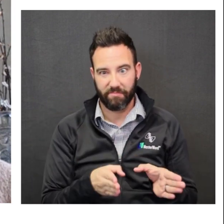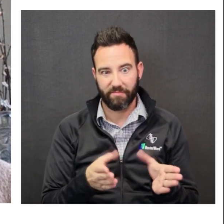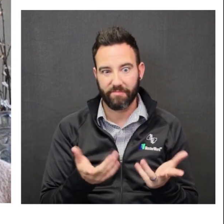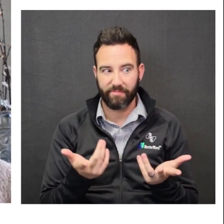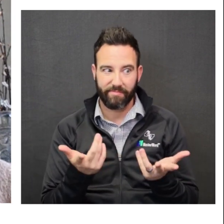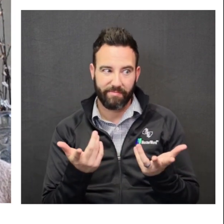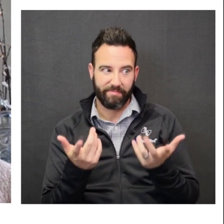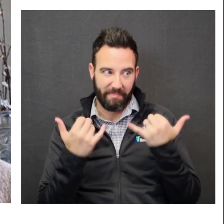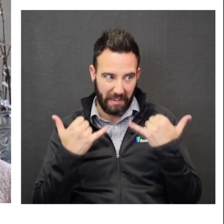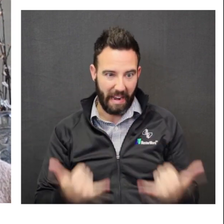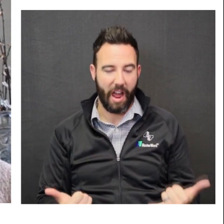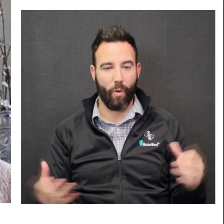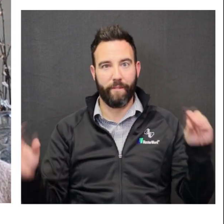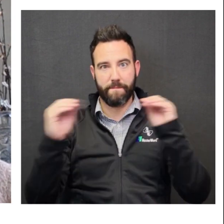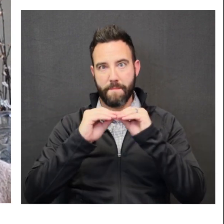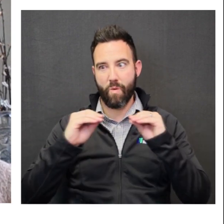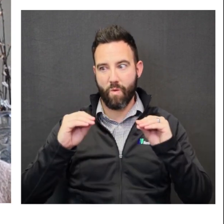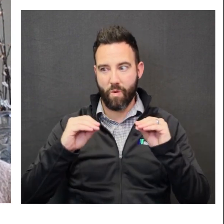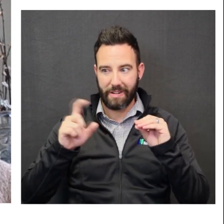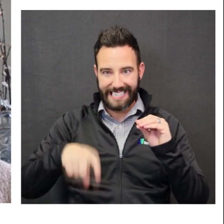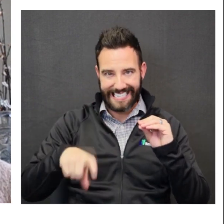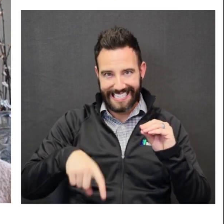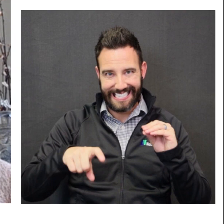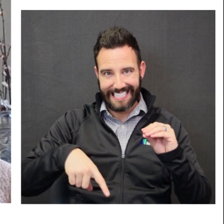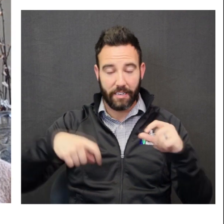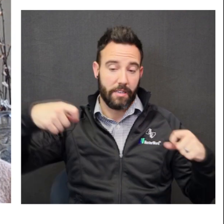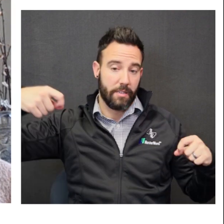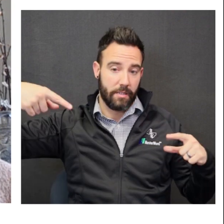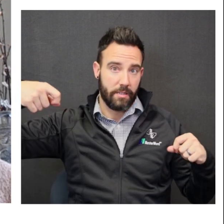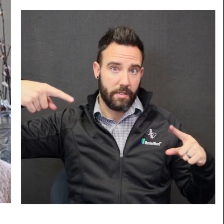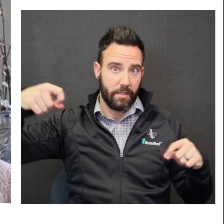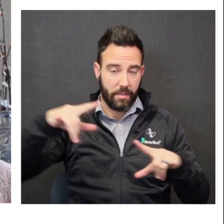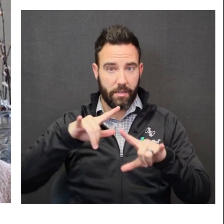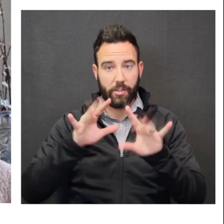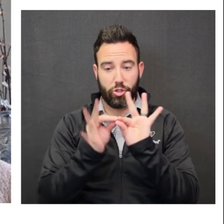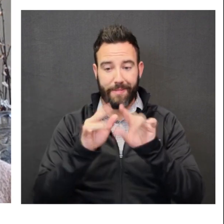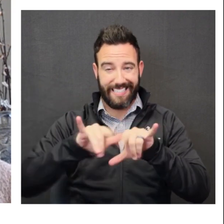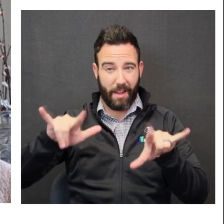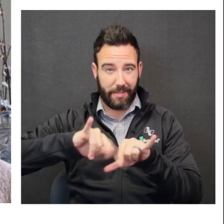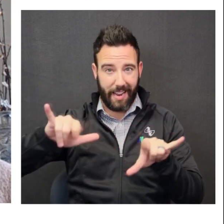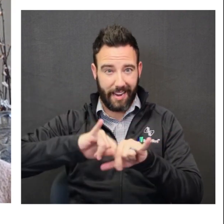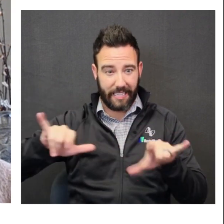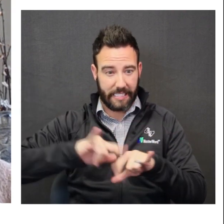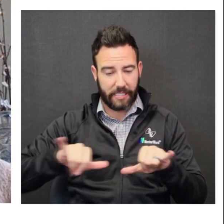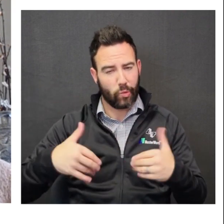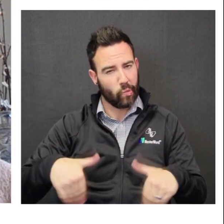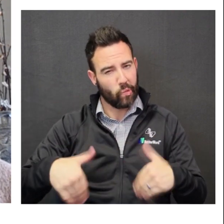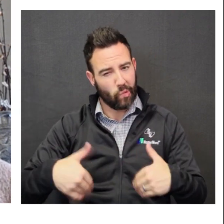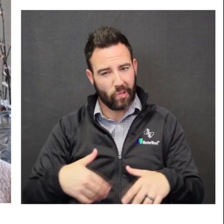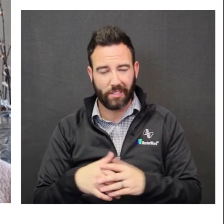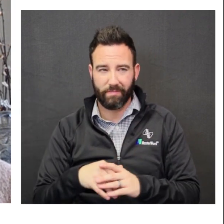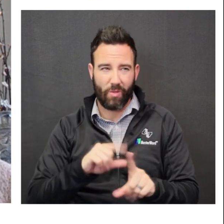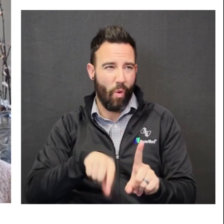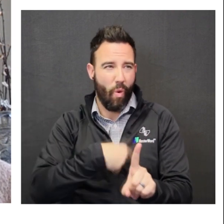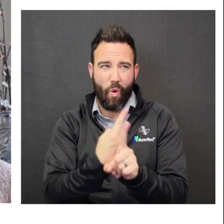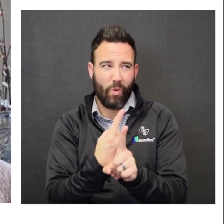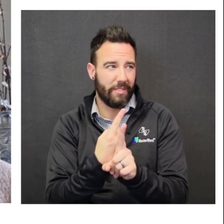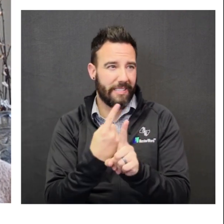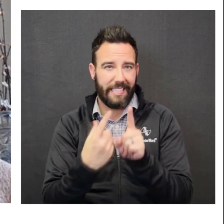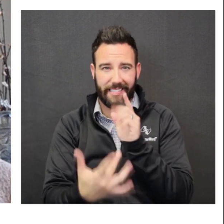need for remote simultaneous interpreting which is a different kind of platform. The only platforms really that work well